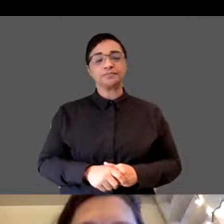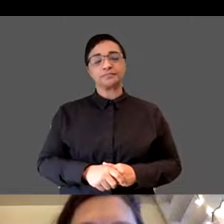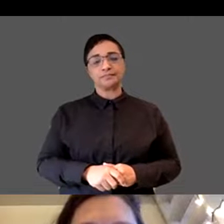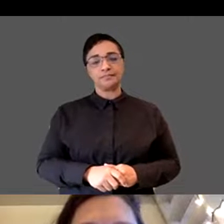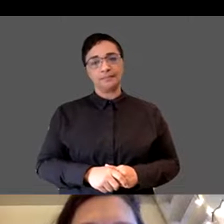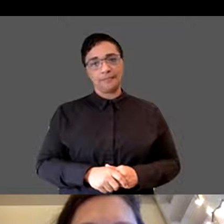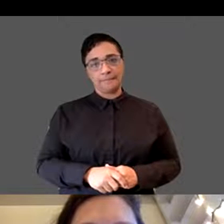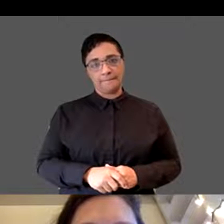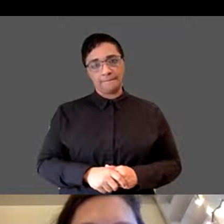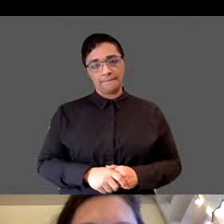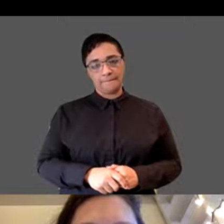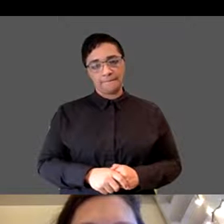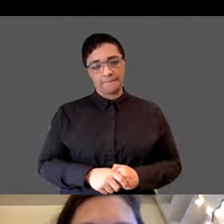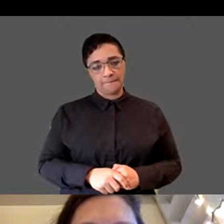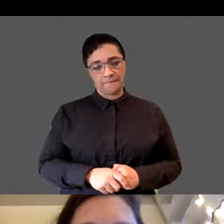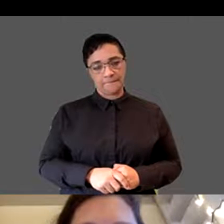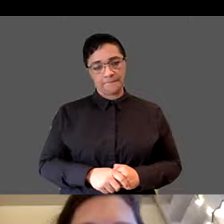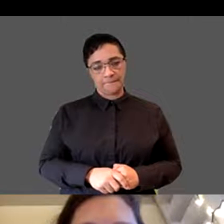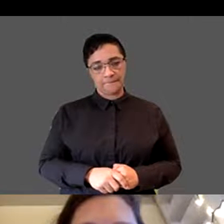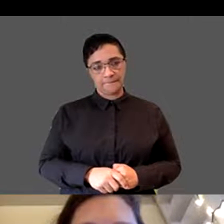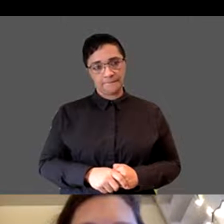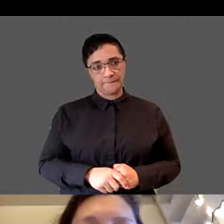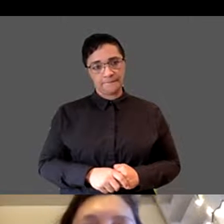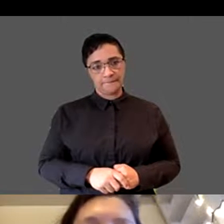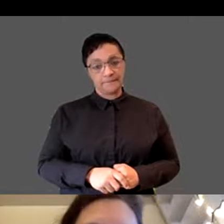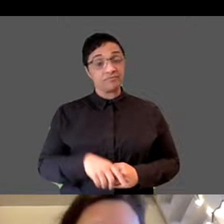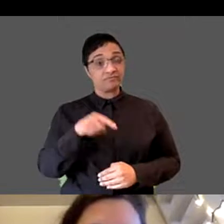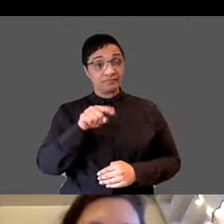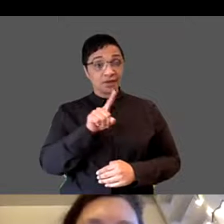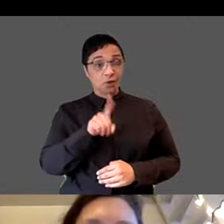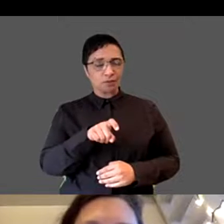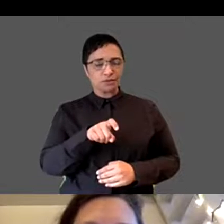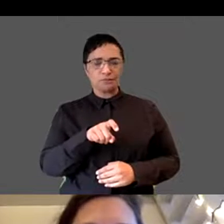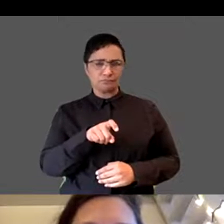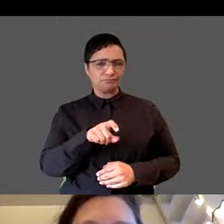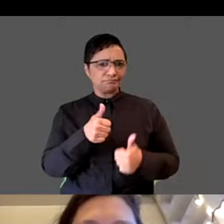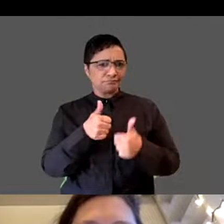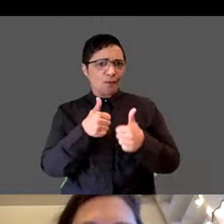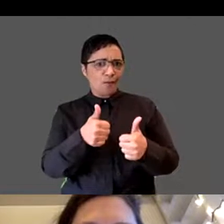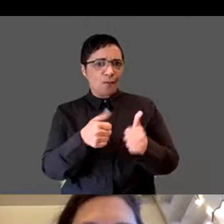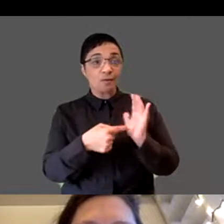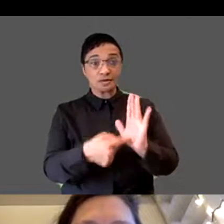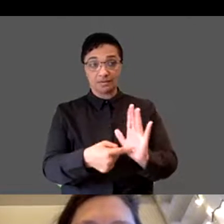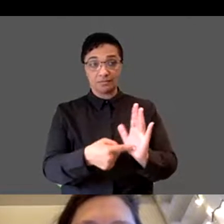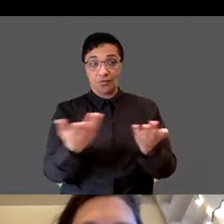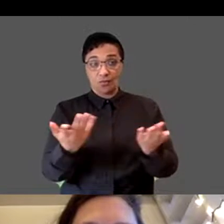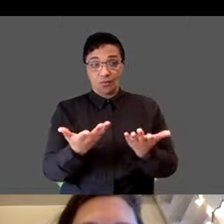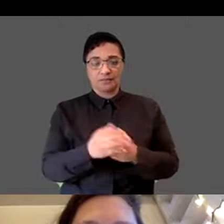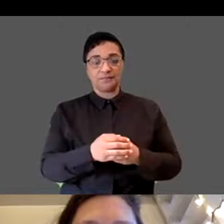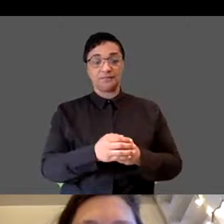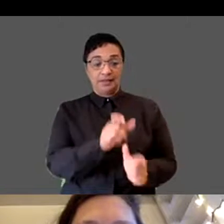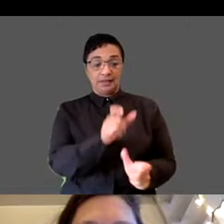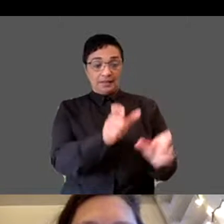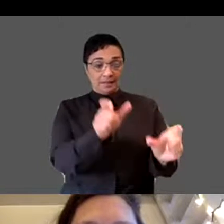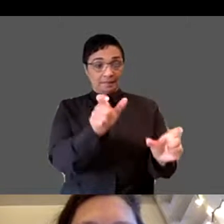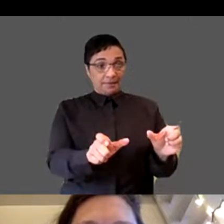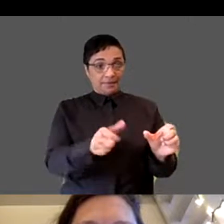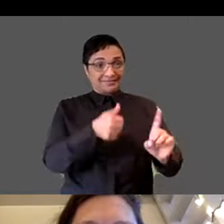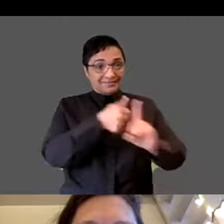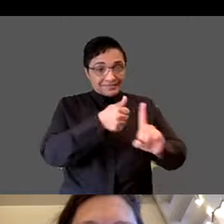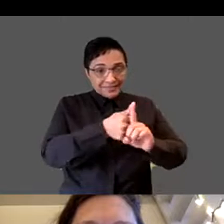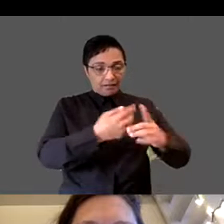So I think that question is a great example where the citizen generated data can be an